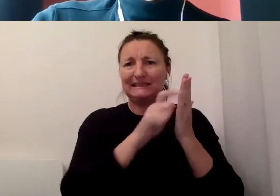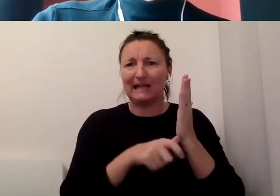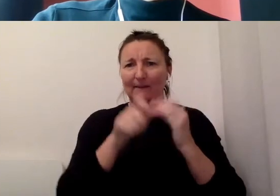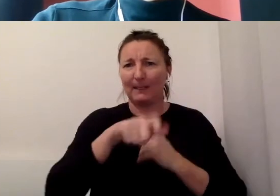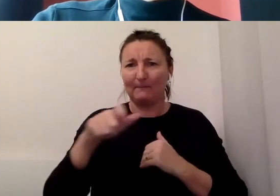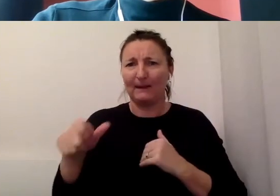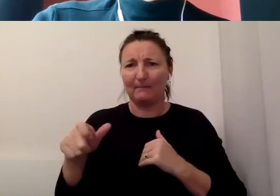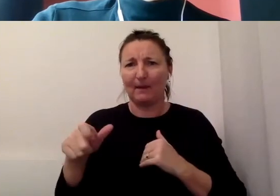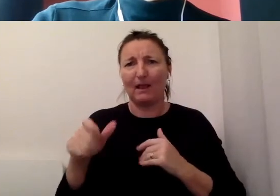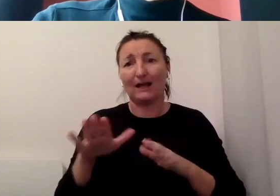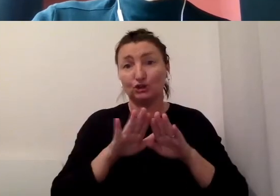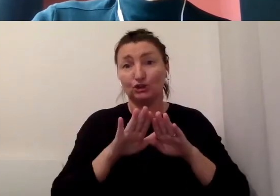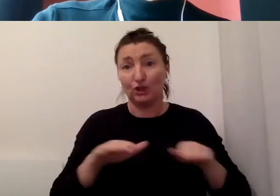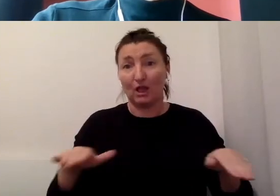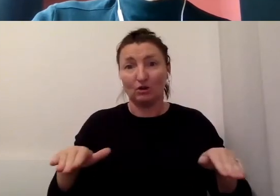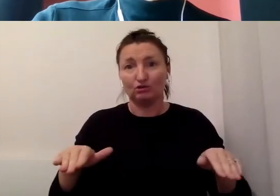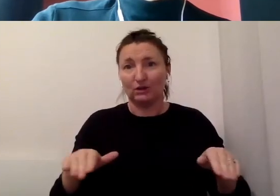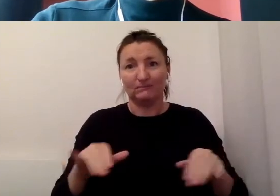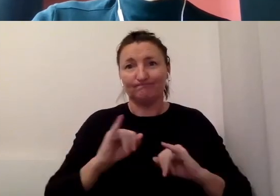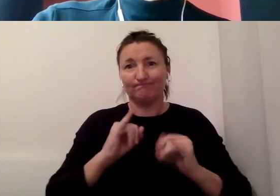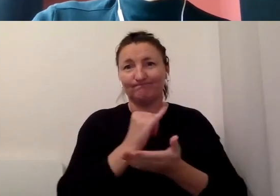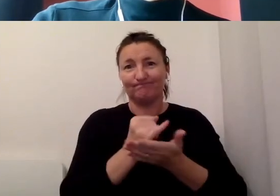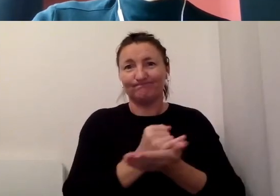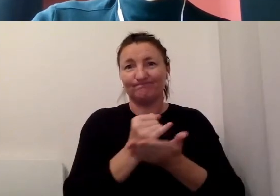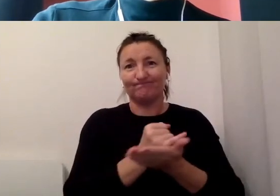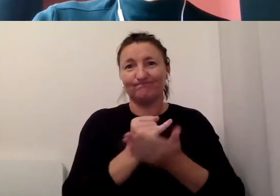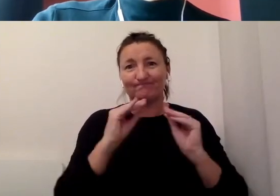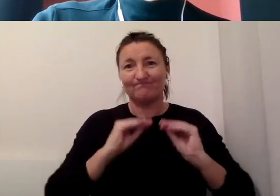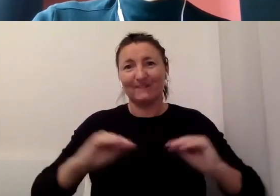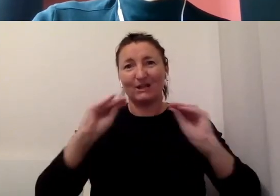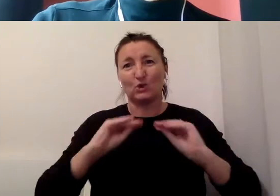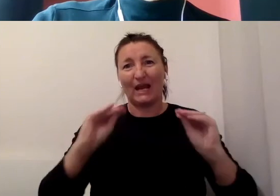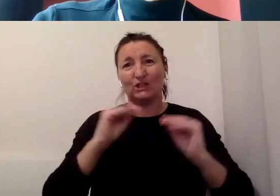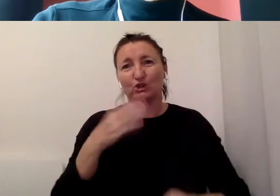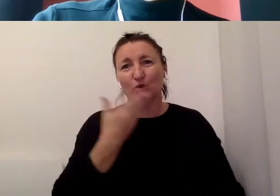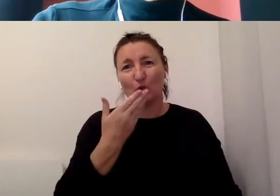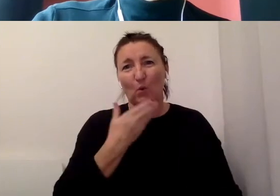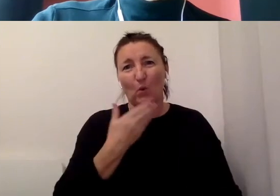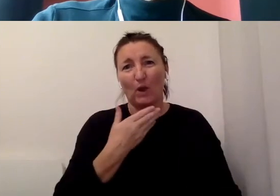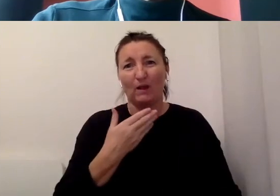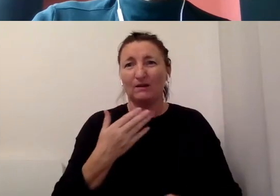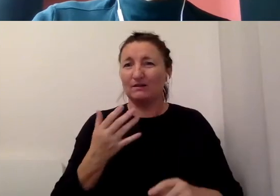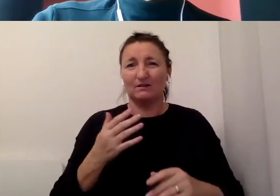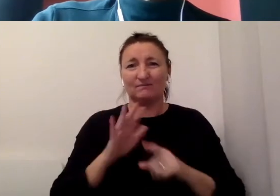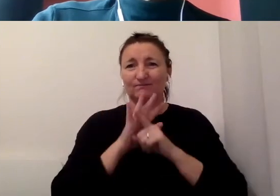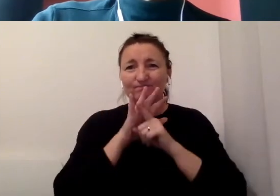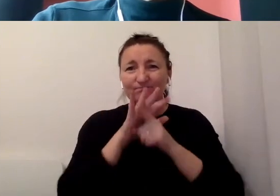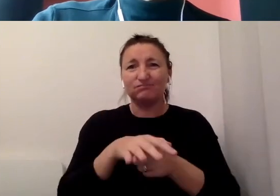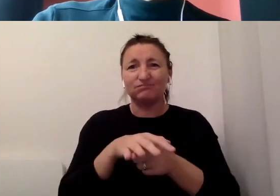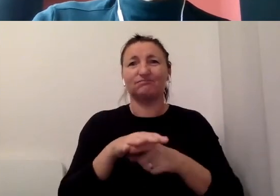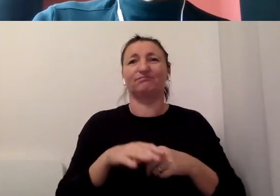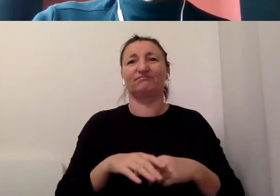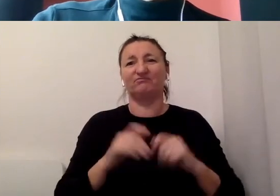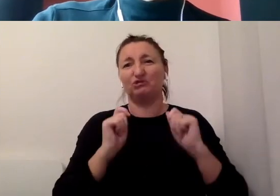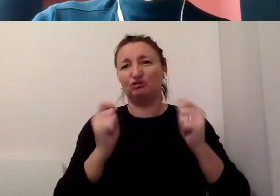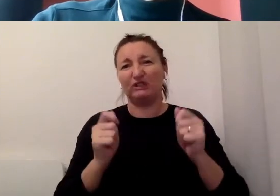children, they don't get a very good education in school and they get mistreated and they don't get